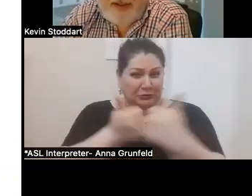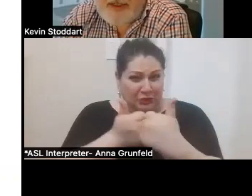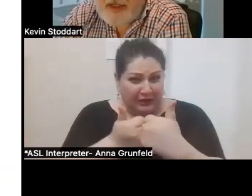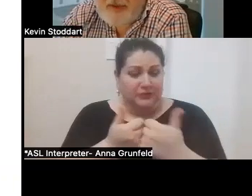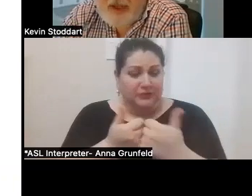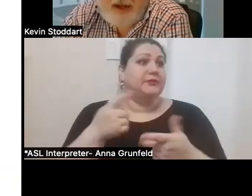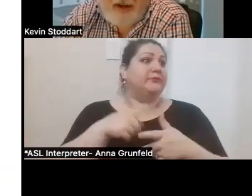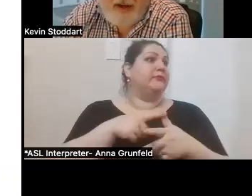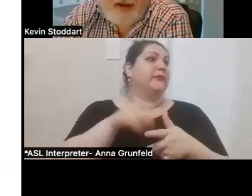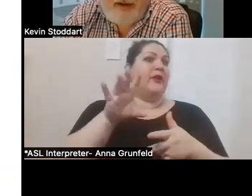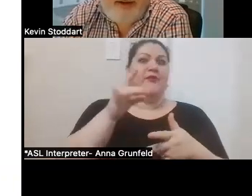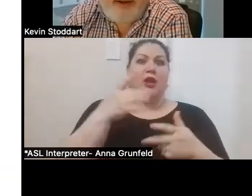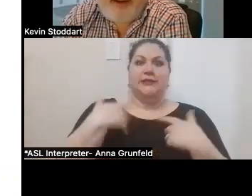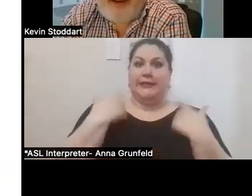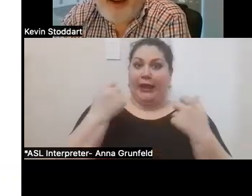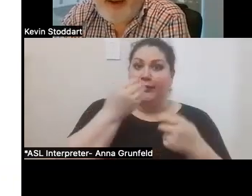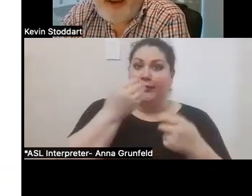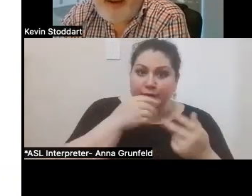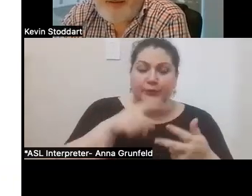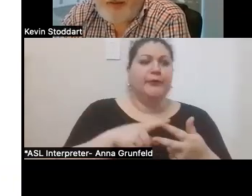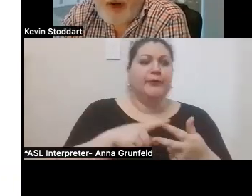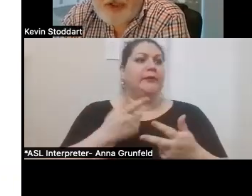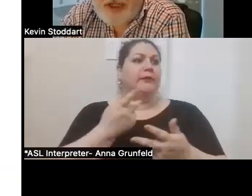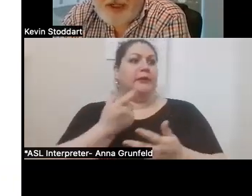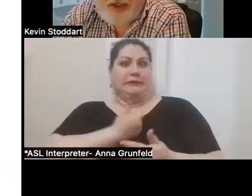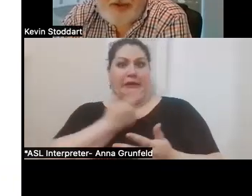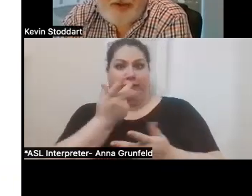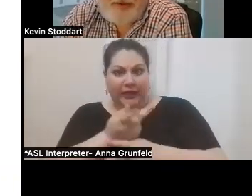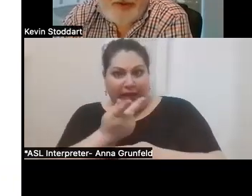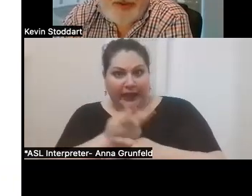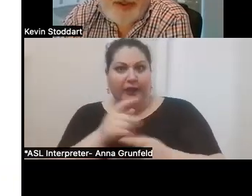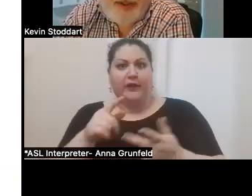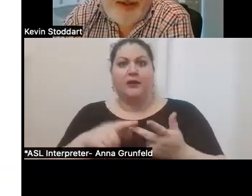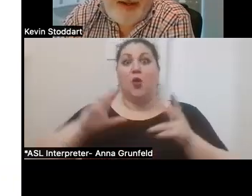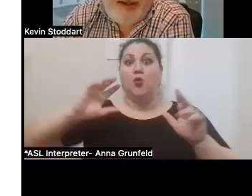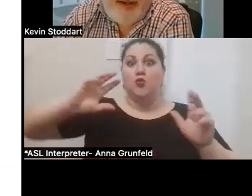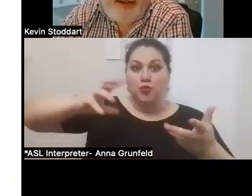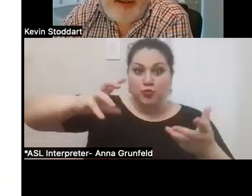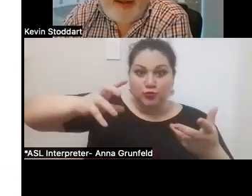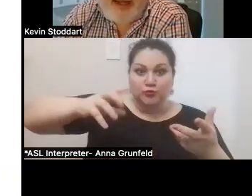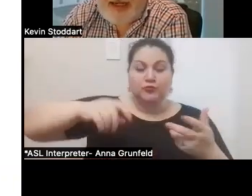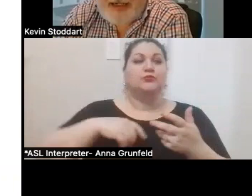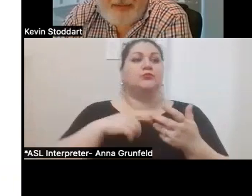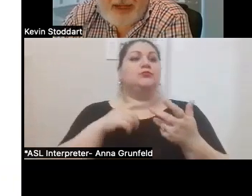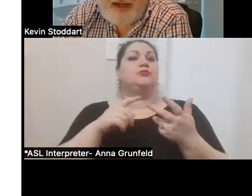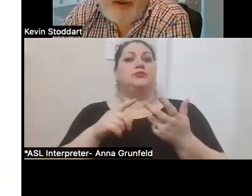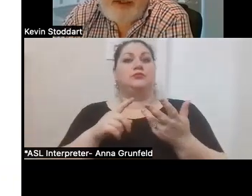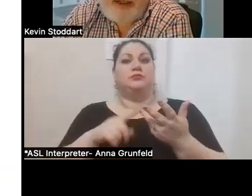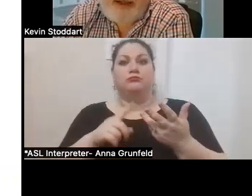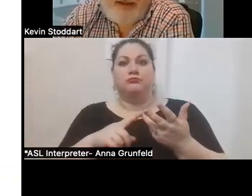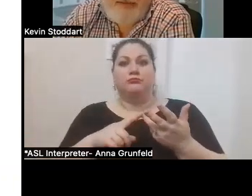self-care, washing clothes, getting to bed on time.